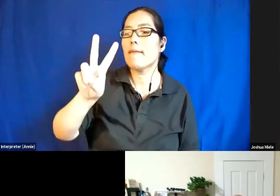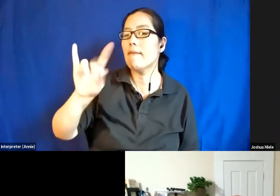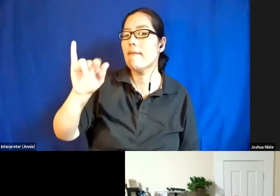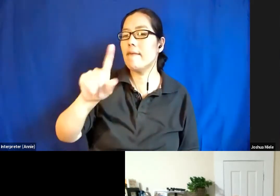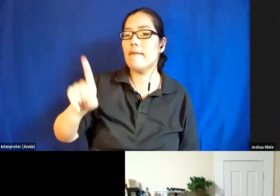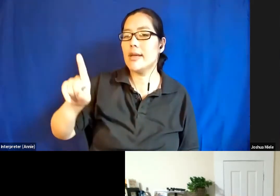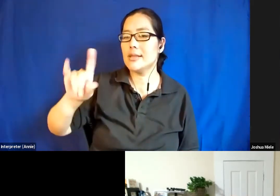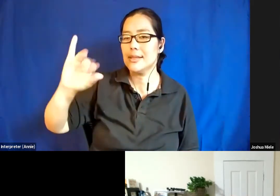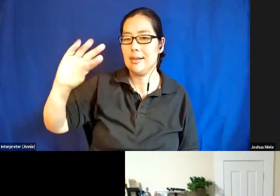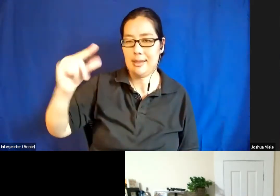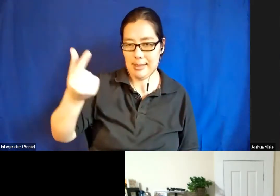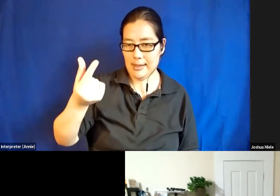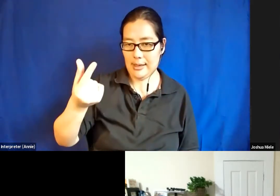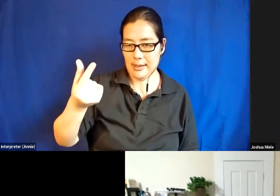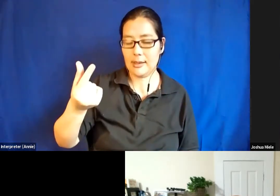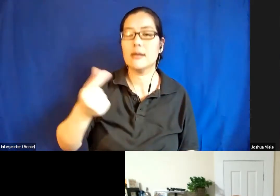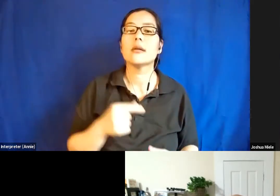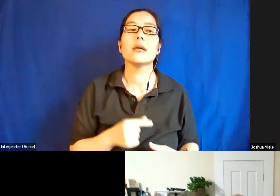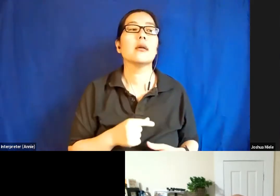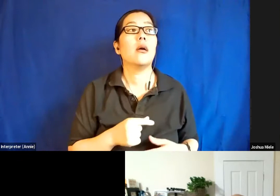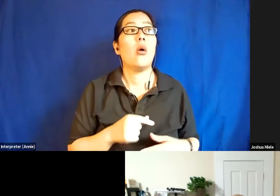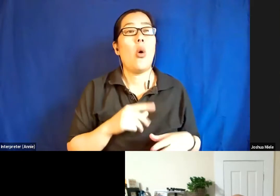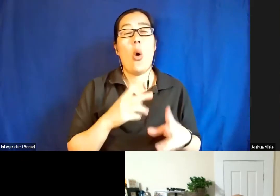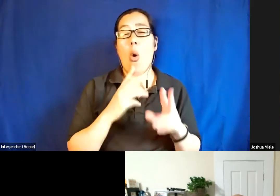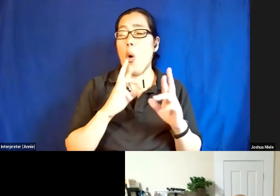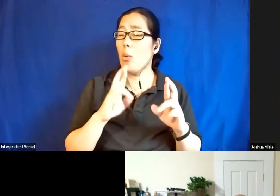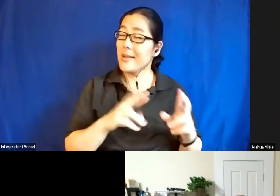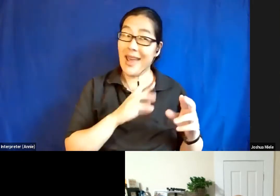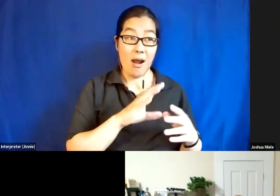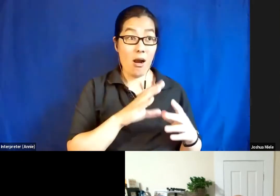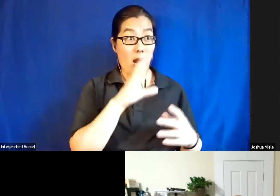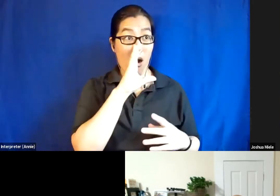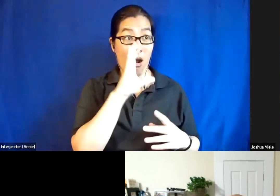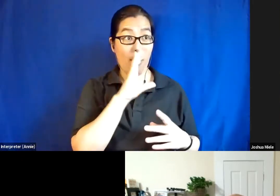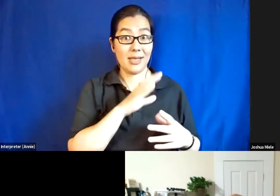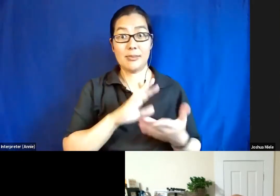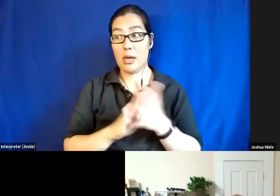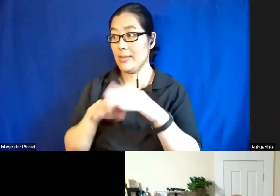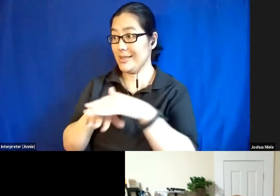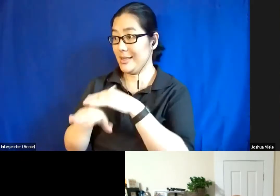comics accessible by translating text and image which we feel like is the